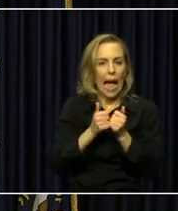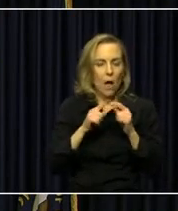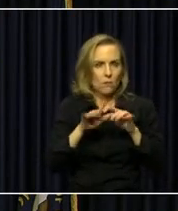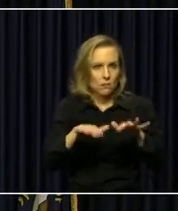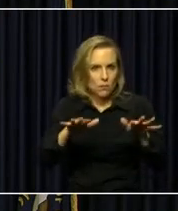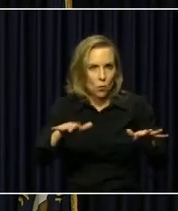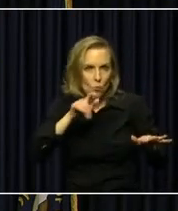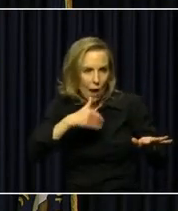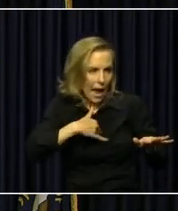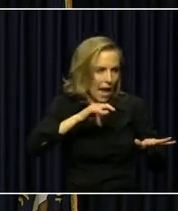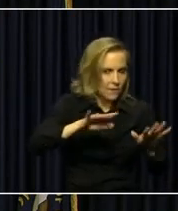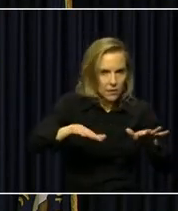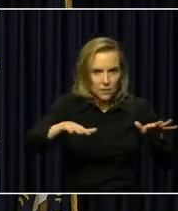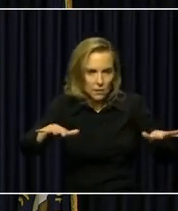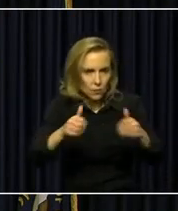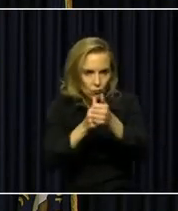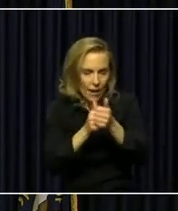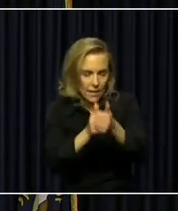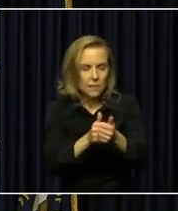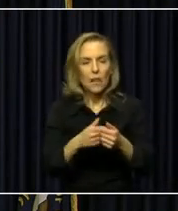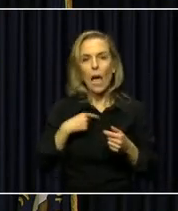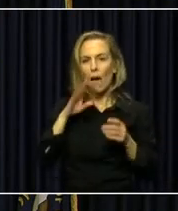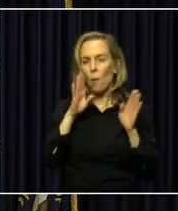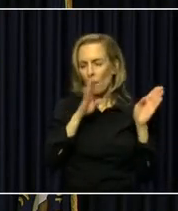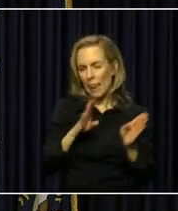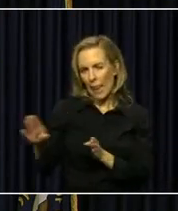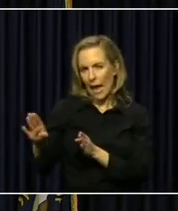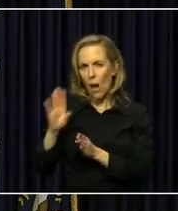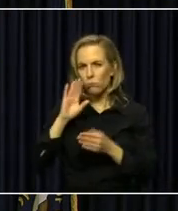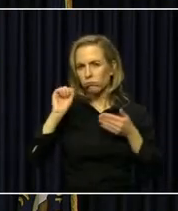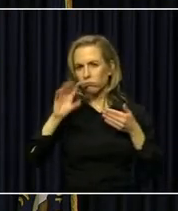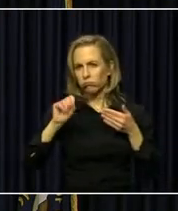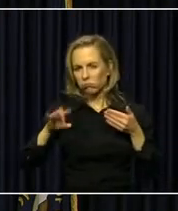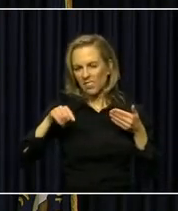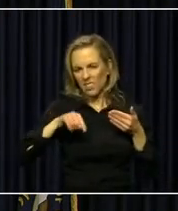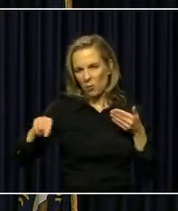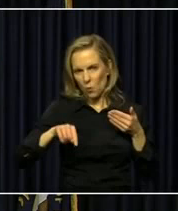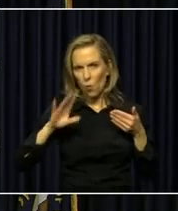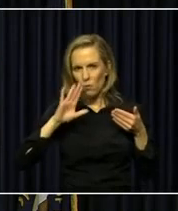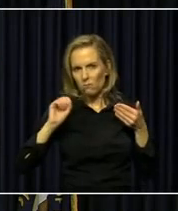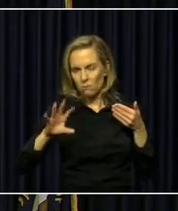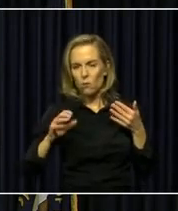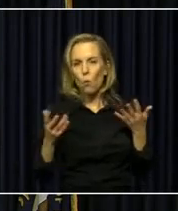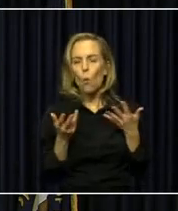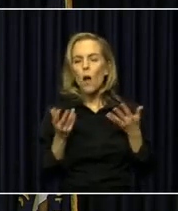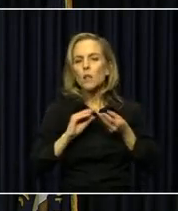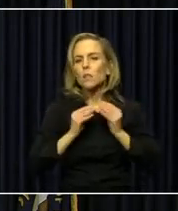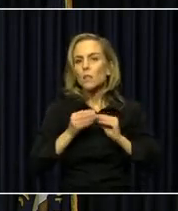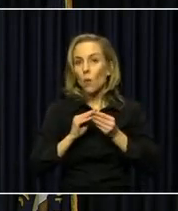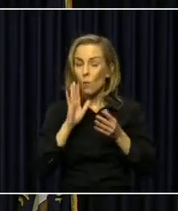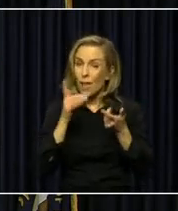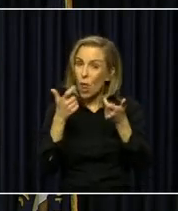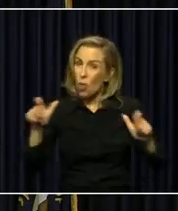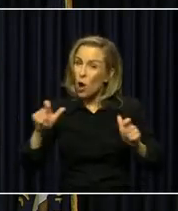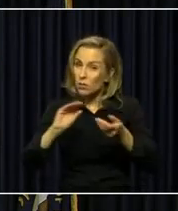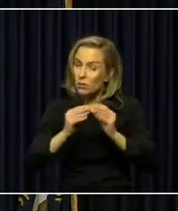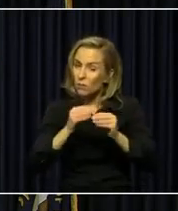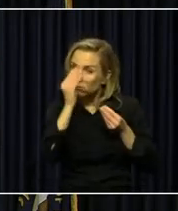AND THAT WE DON'T LET OUR ANXIETY OR BEING A LITTLE STIR CRAZY MAKE US MAKE DECISIONS